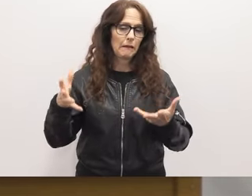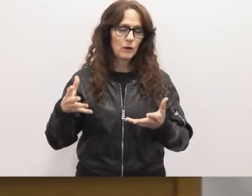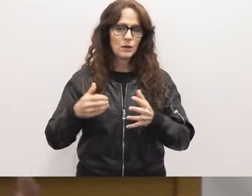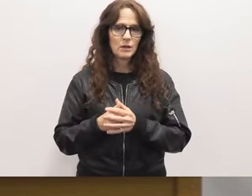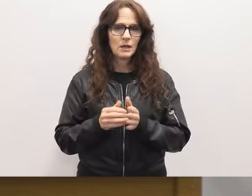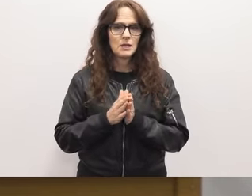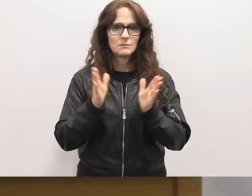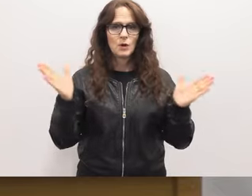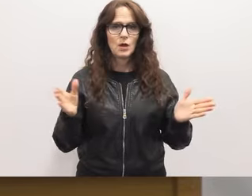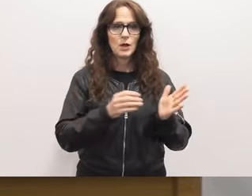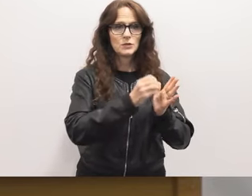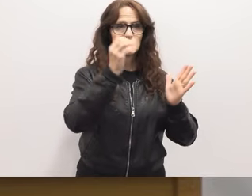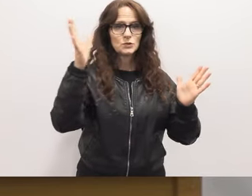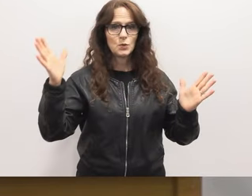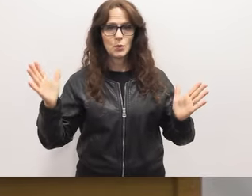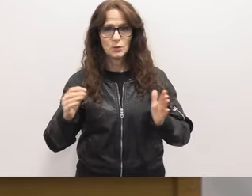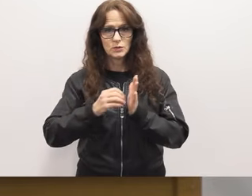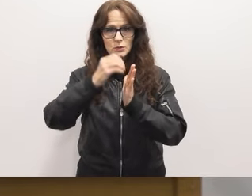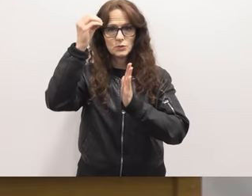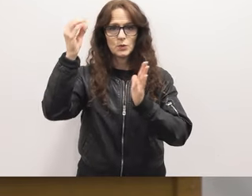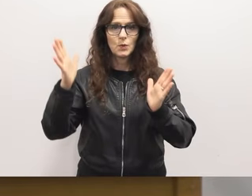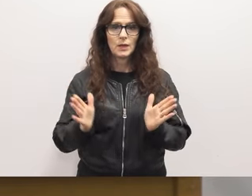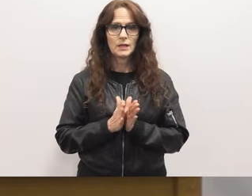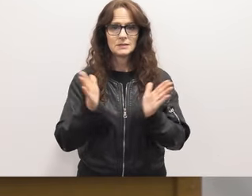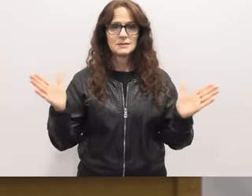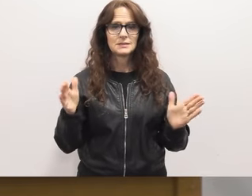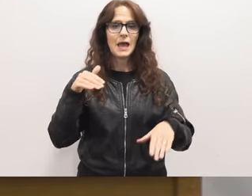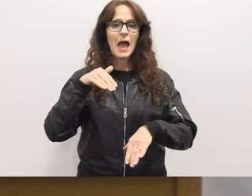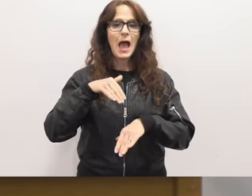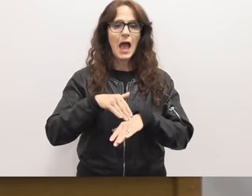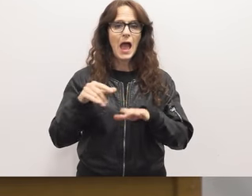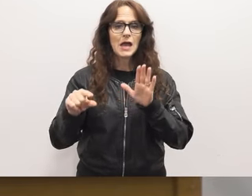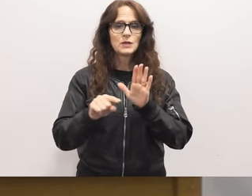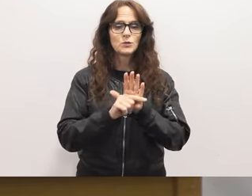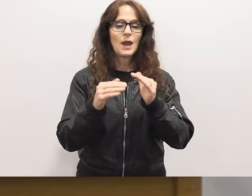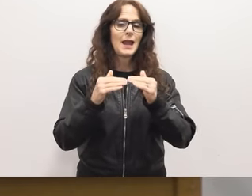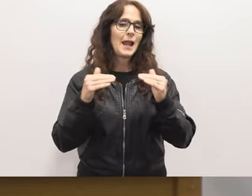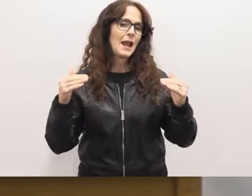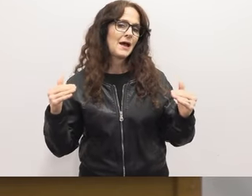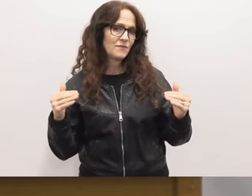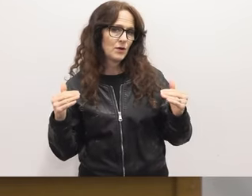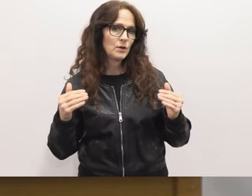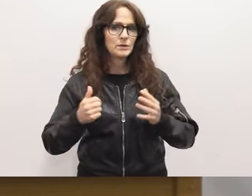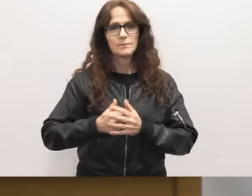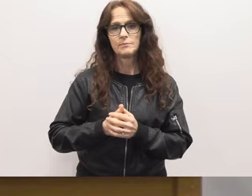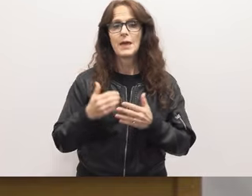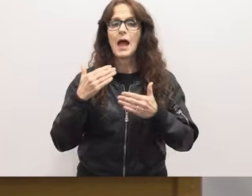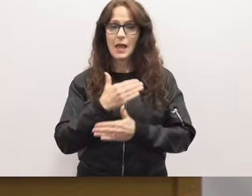it was saying students at at grade level. And so though I do appreciate the goal,